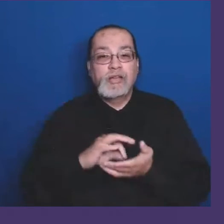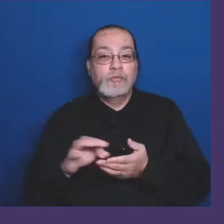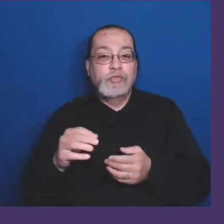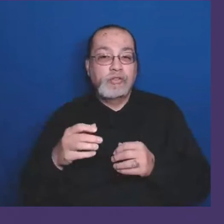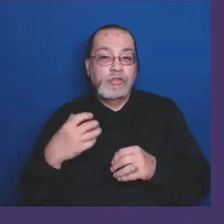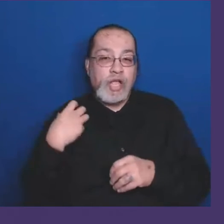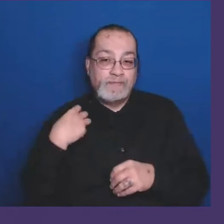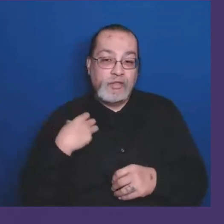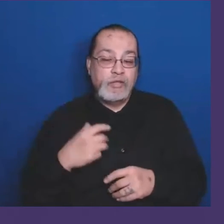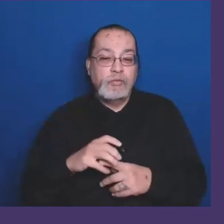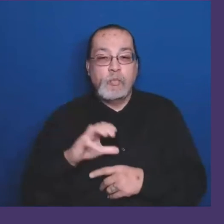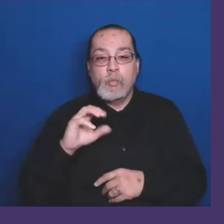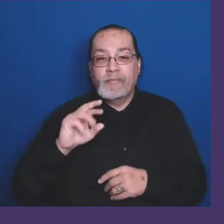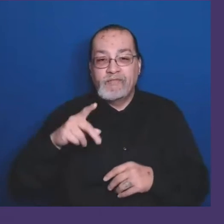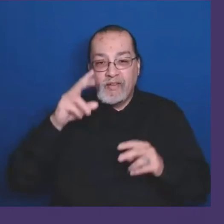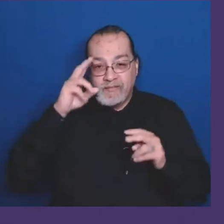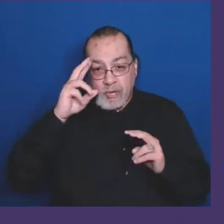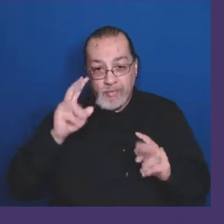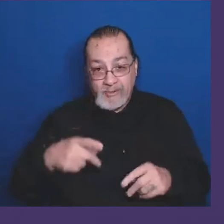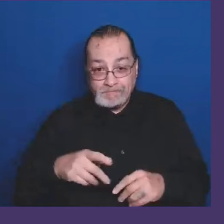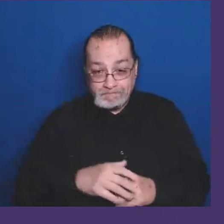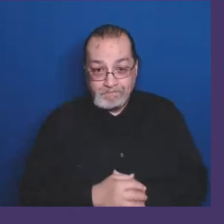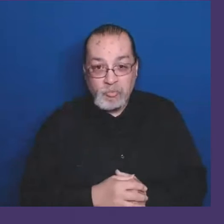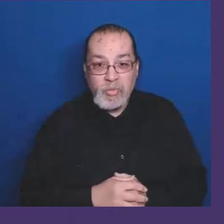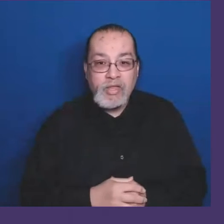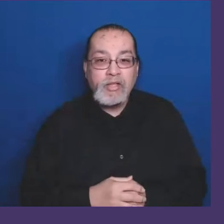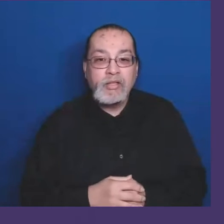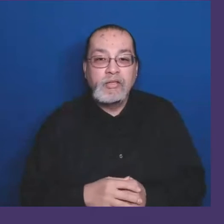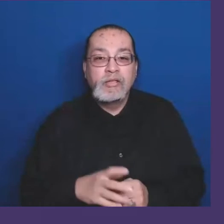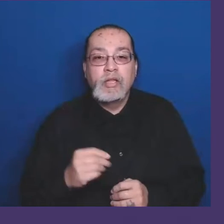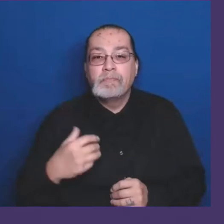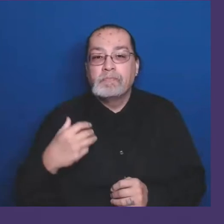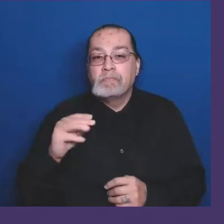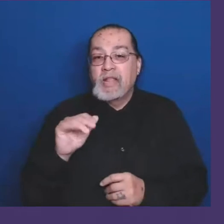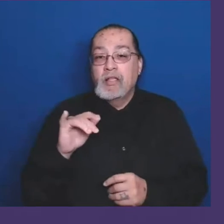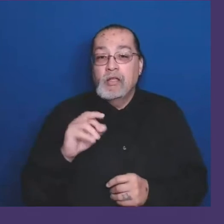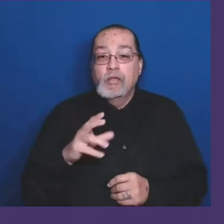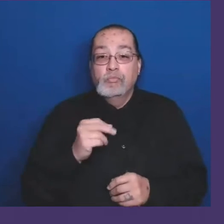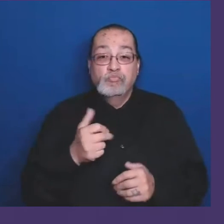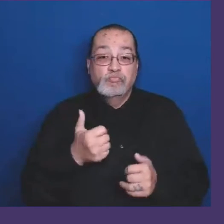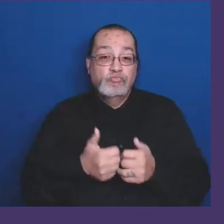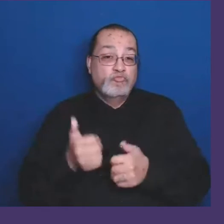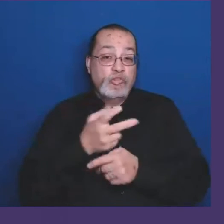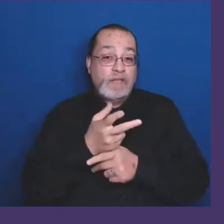Superintendent of all the buildings on campus. At Microsoft, we're committed to creating